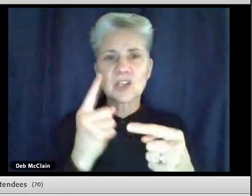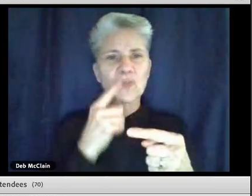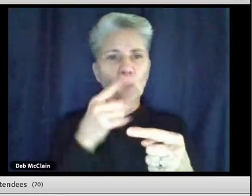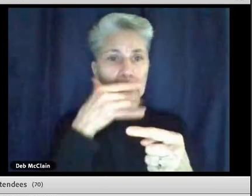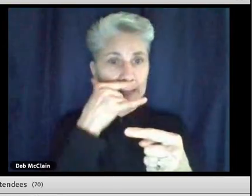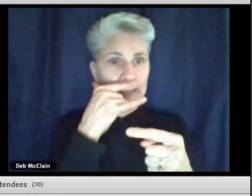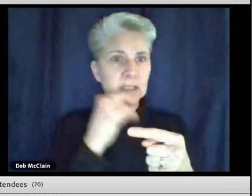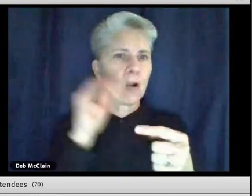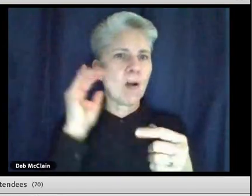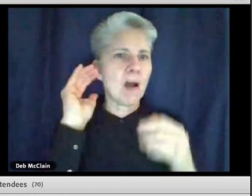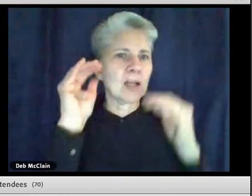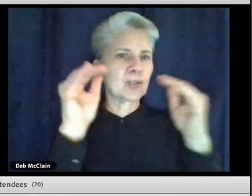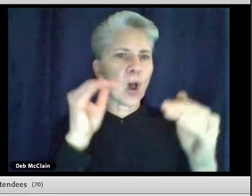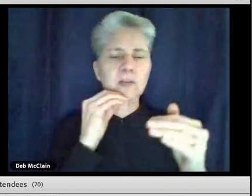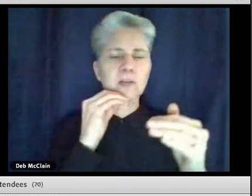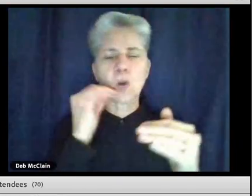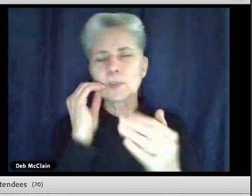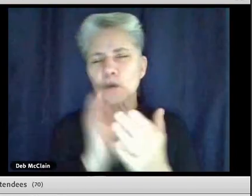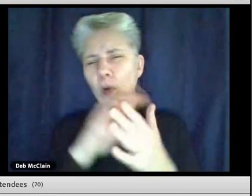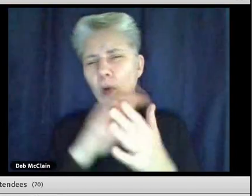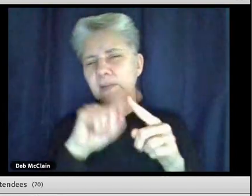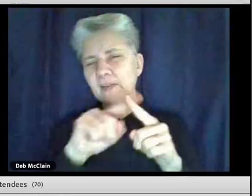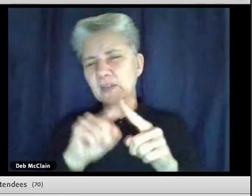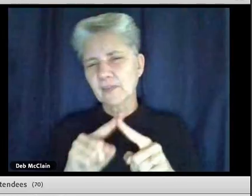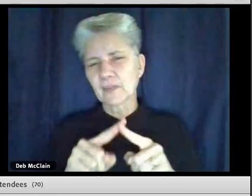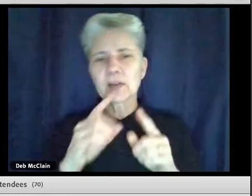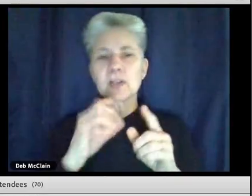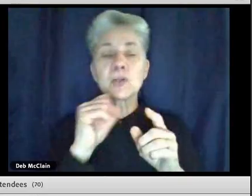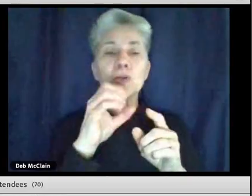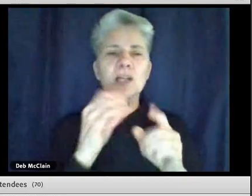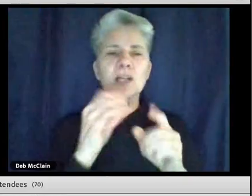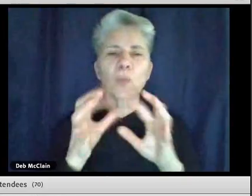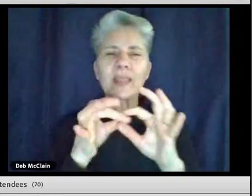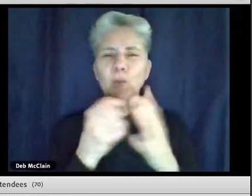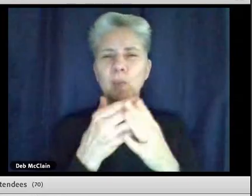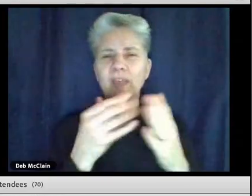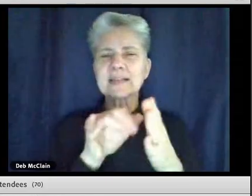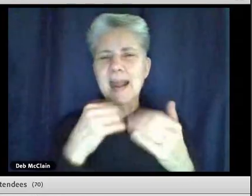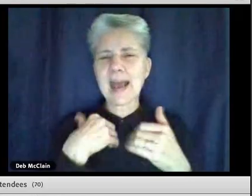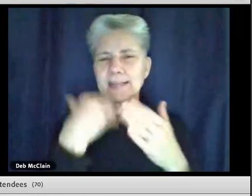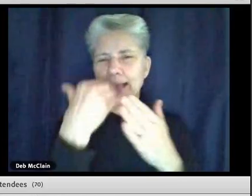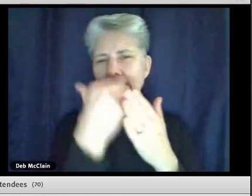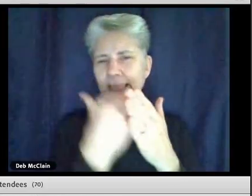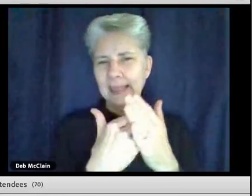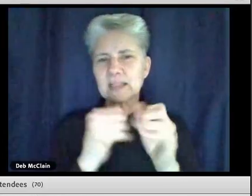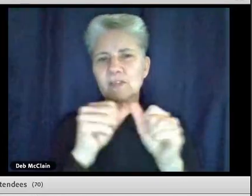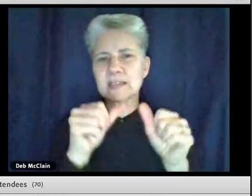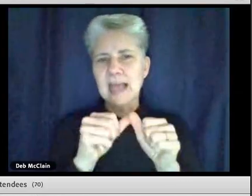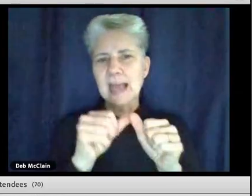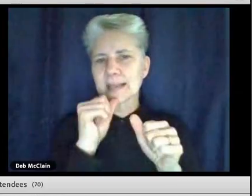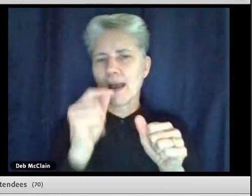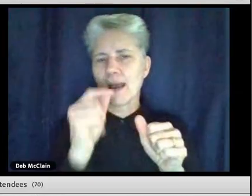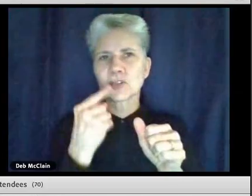and not just for kids, also for adults, for homeschooling, for different things like that, so, again, I want to link you to stuff that has a list of sites,